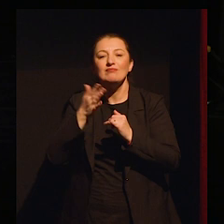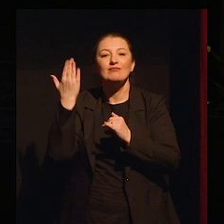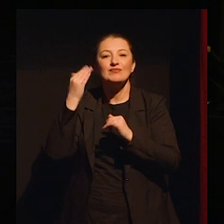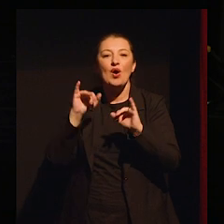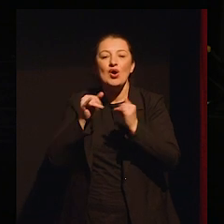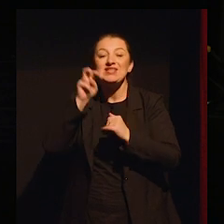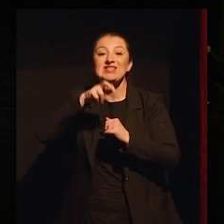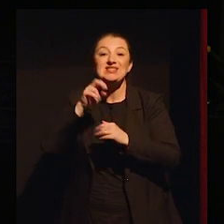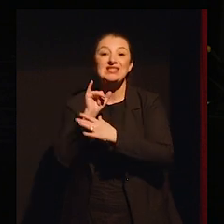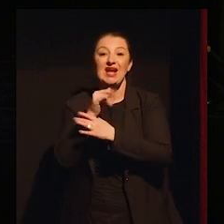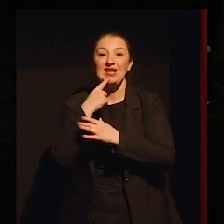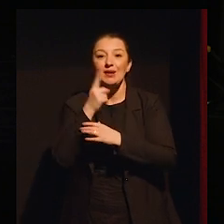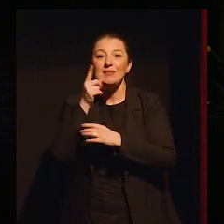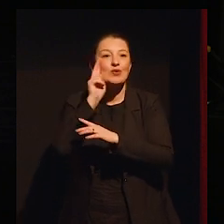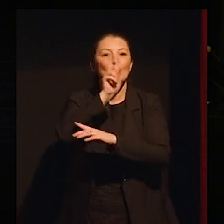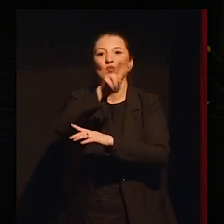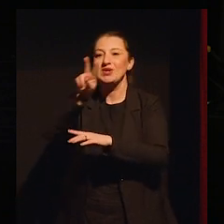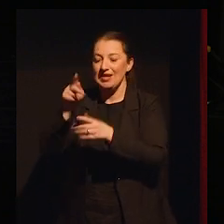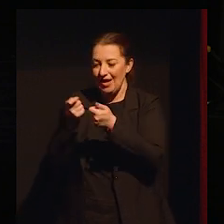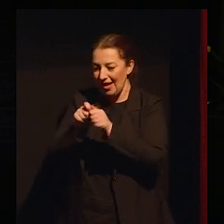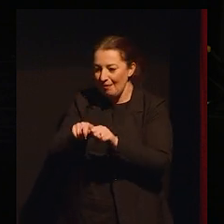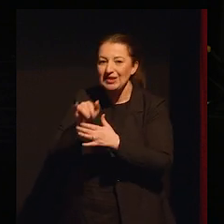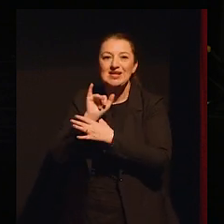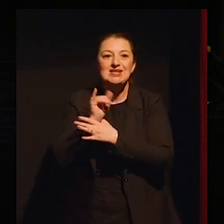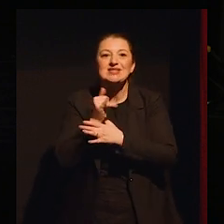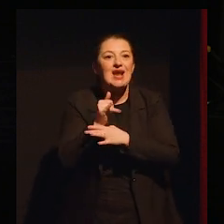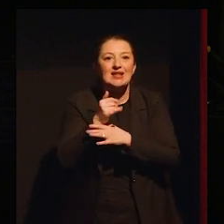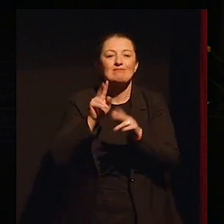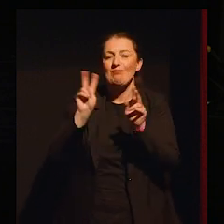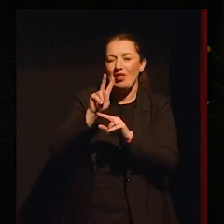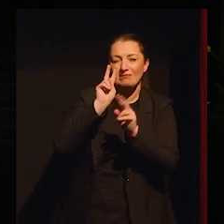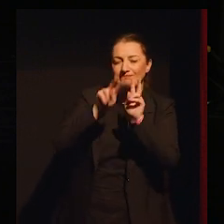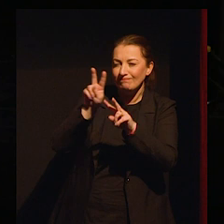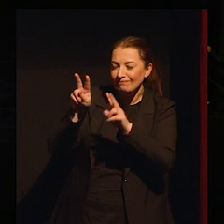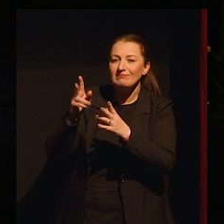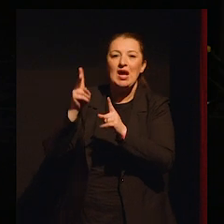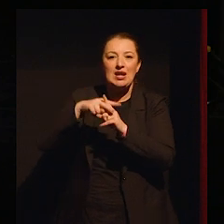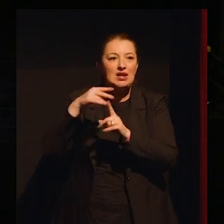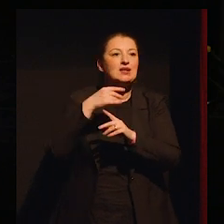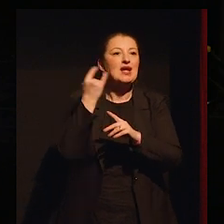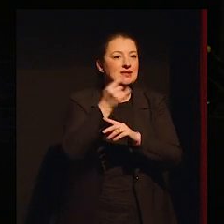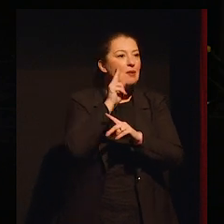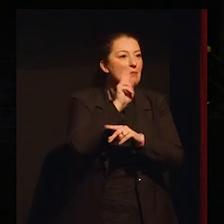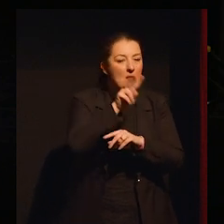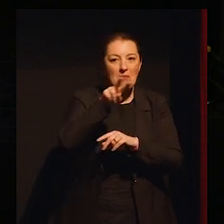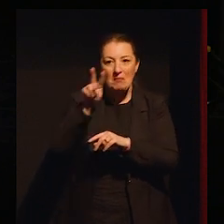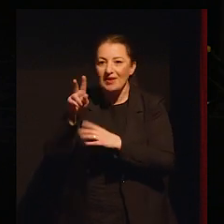and we booked a whole museum. First, our participants took a guided tour of the works of art.